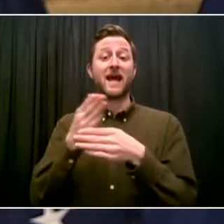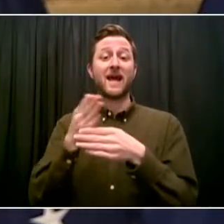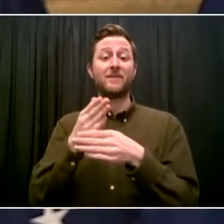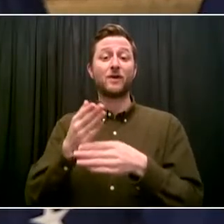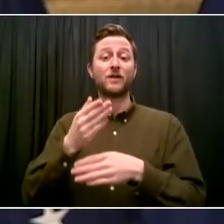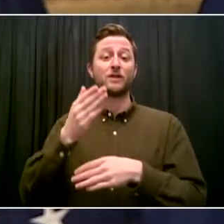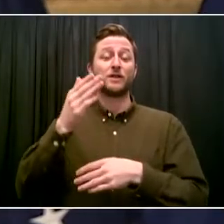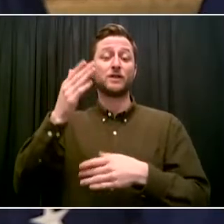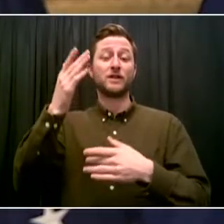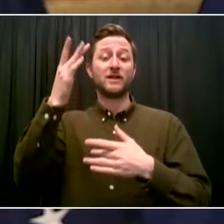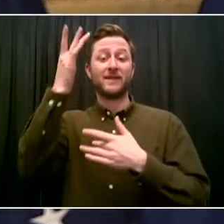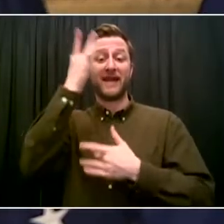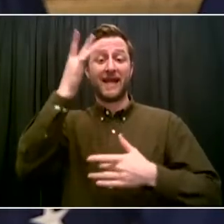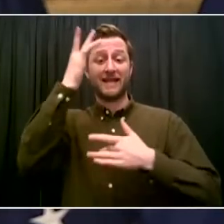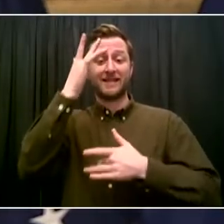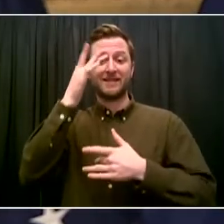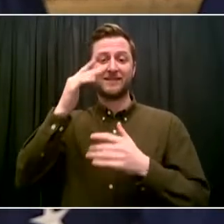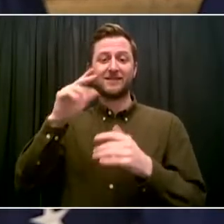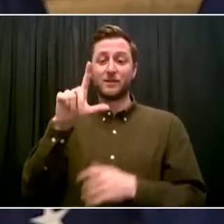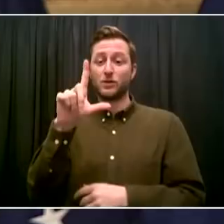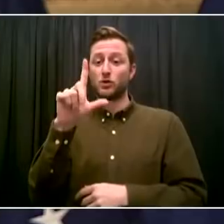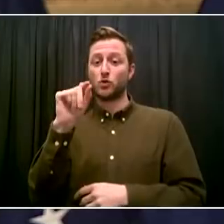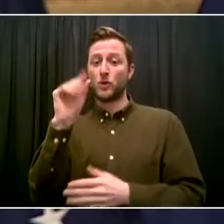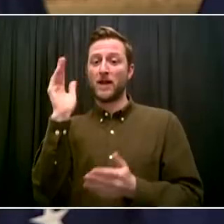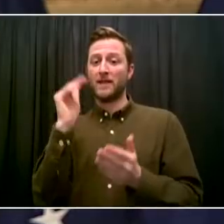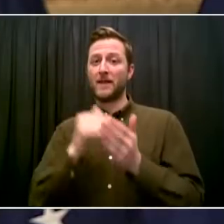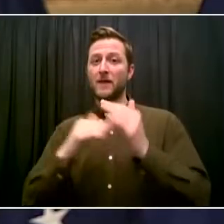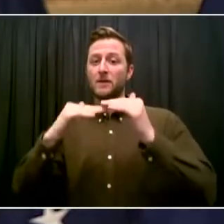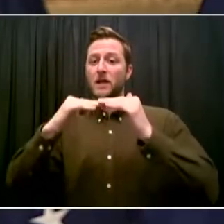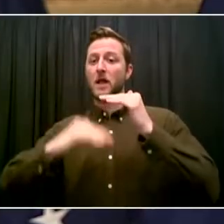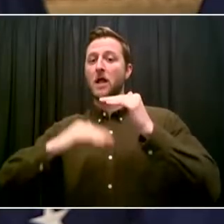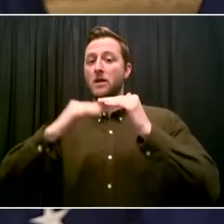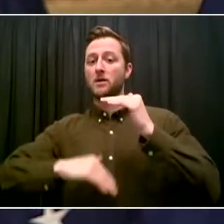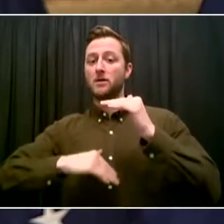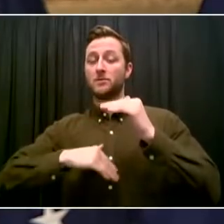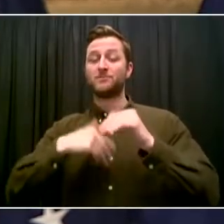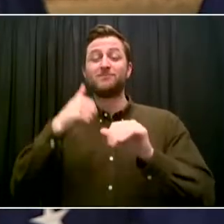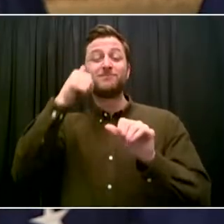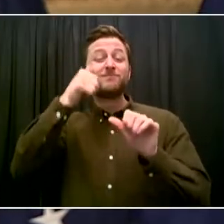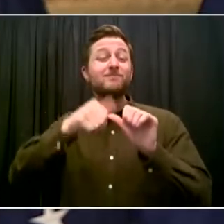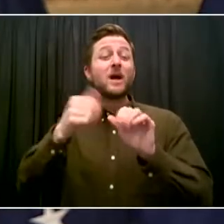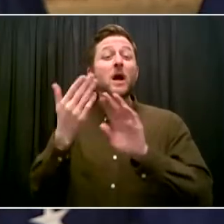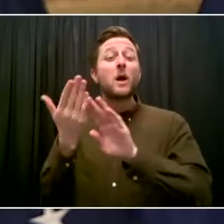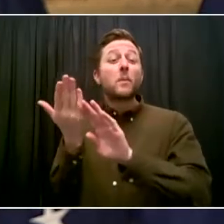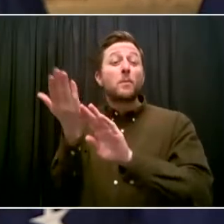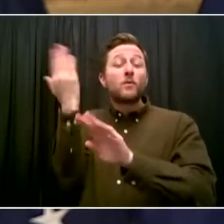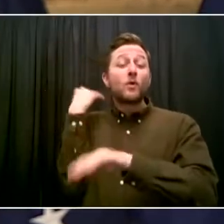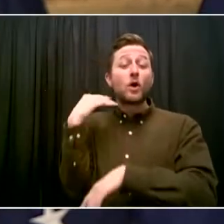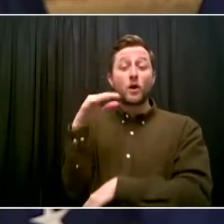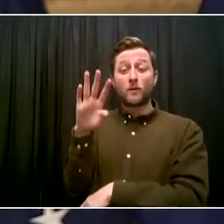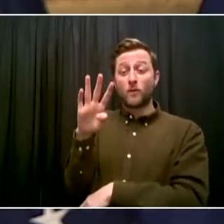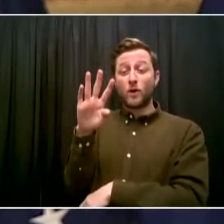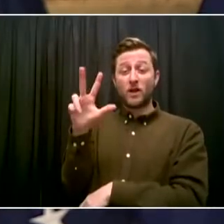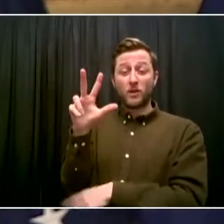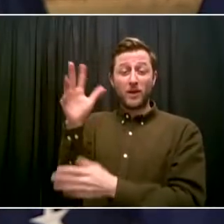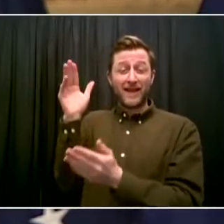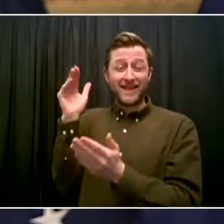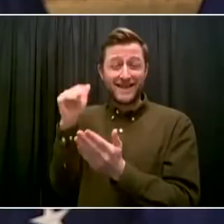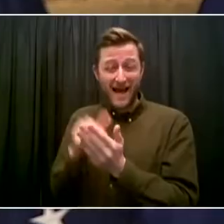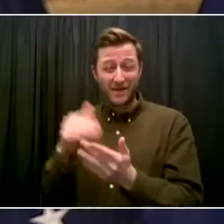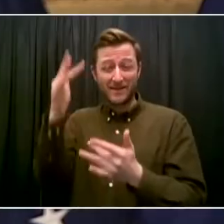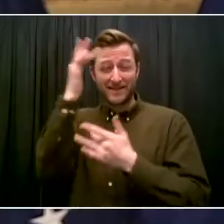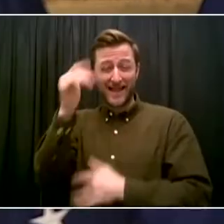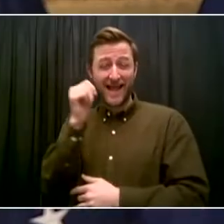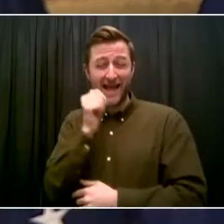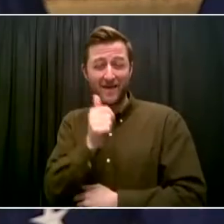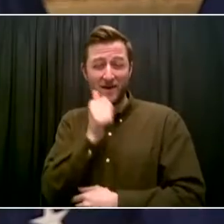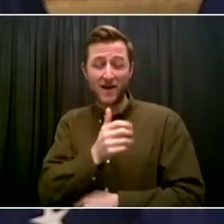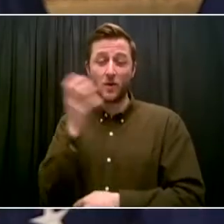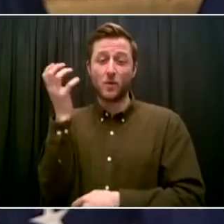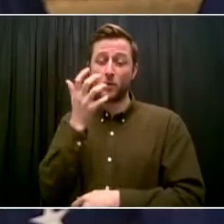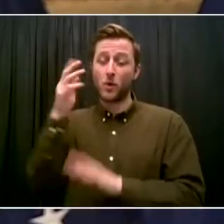BASE. THE SEVEN DAY AVERAGE OF